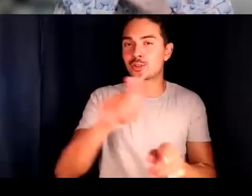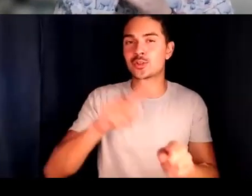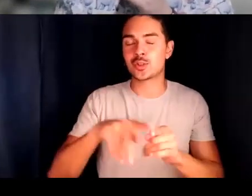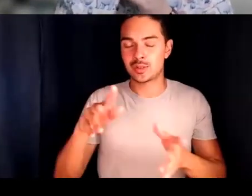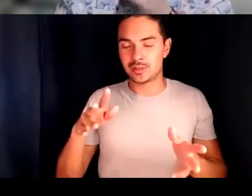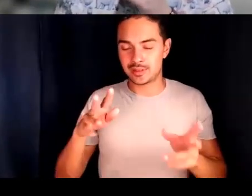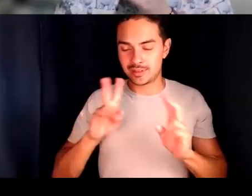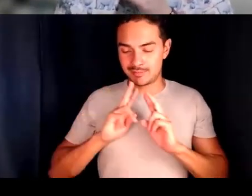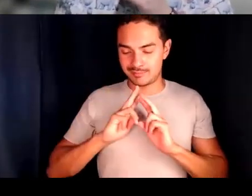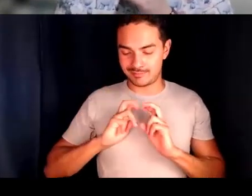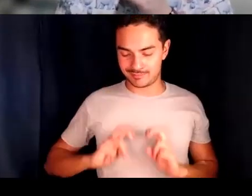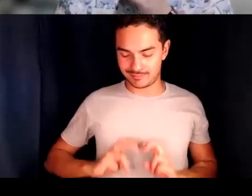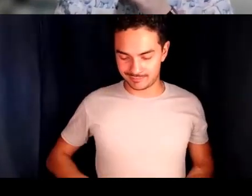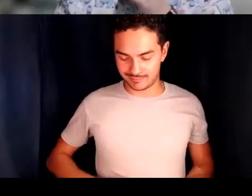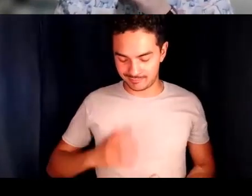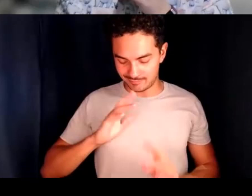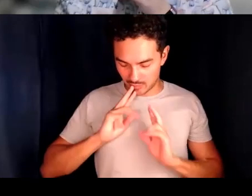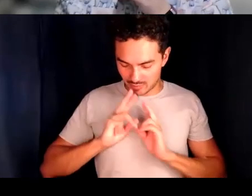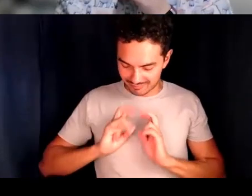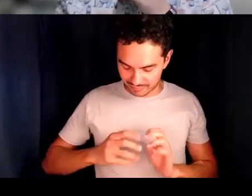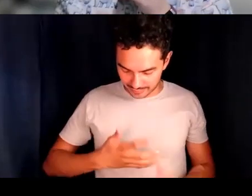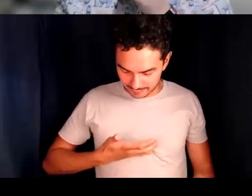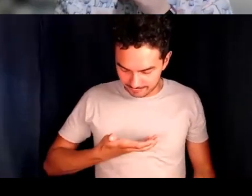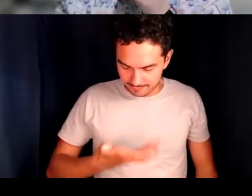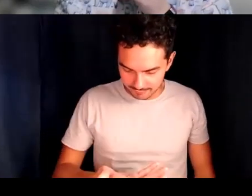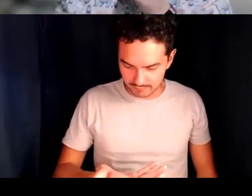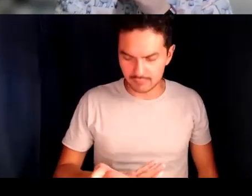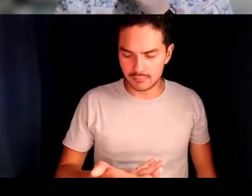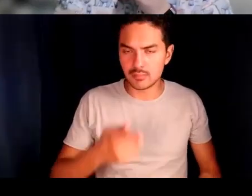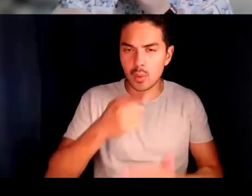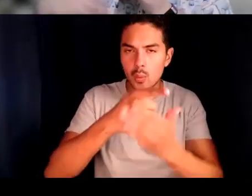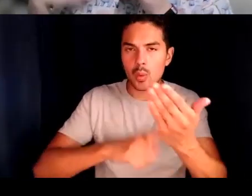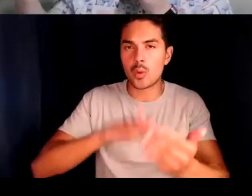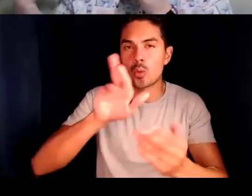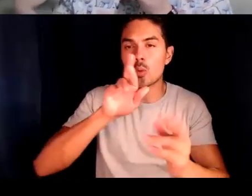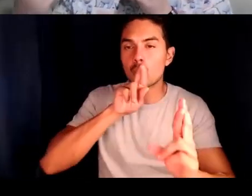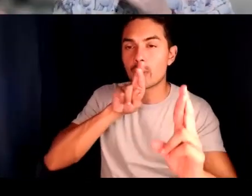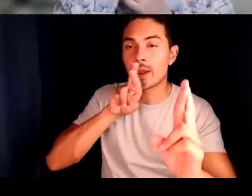Are there times where you feel more scared